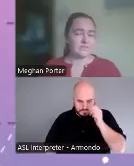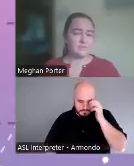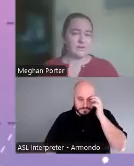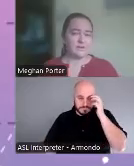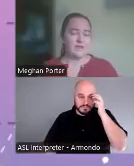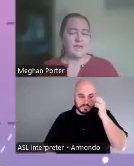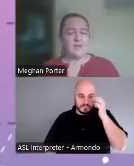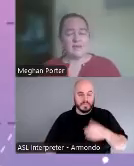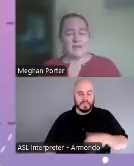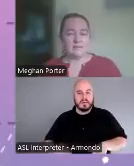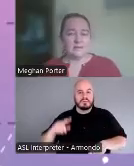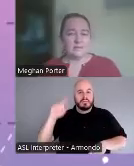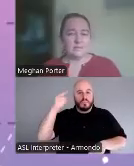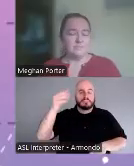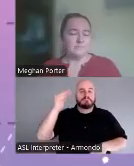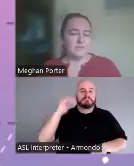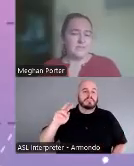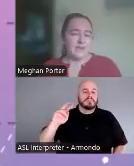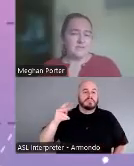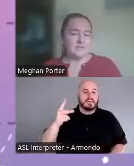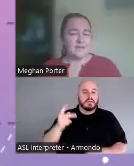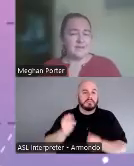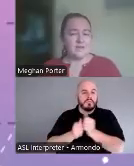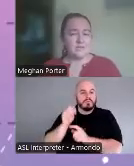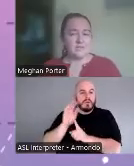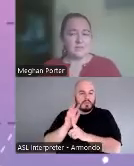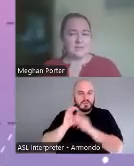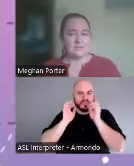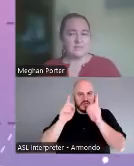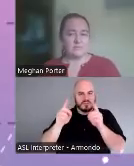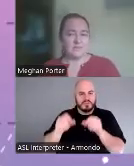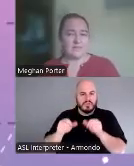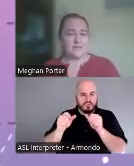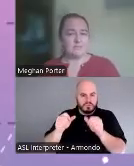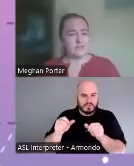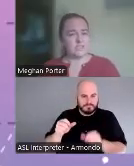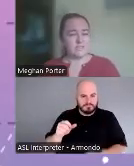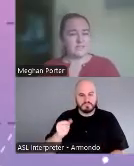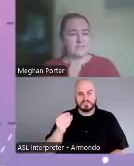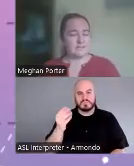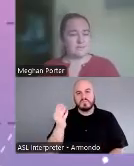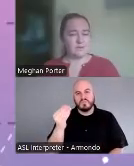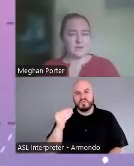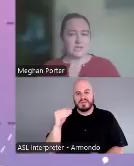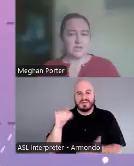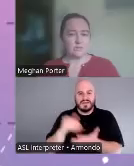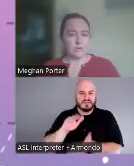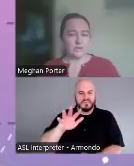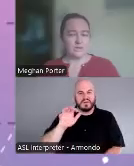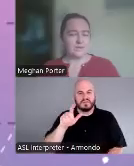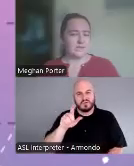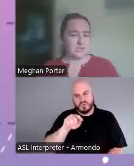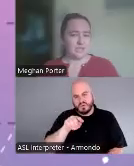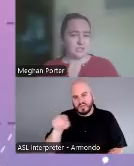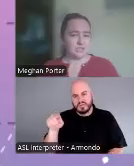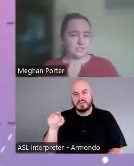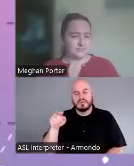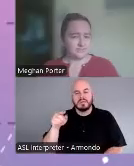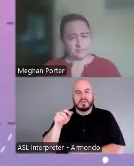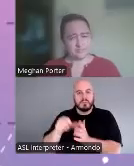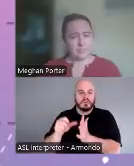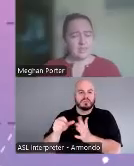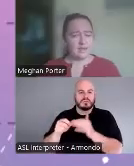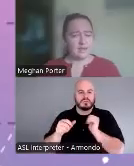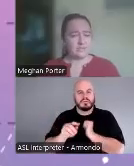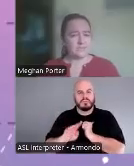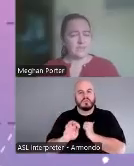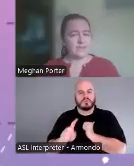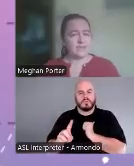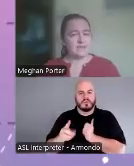There were 14,523 impressions and 401 interactions.